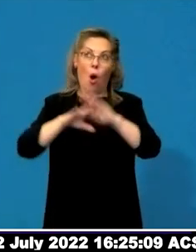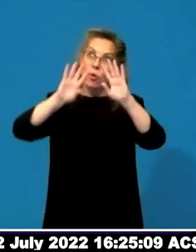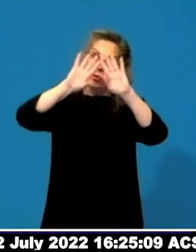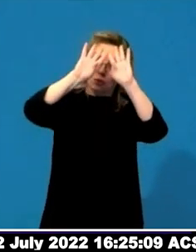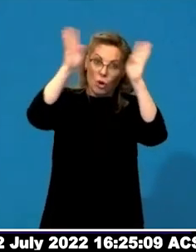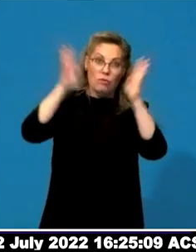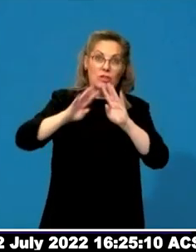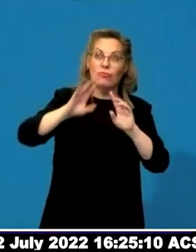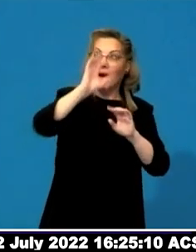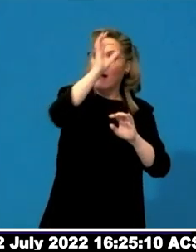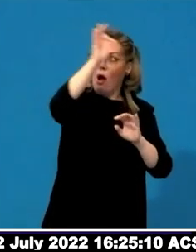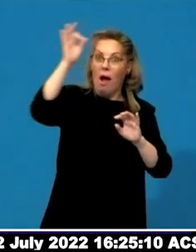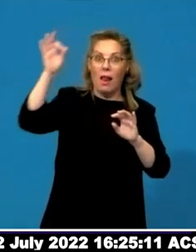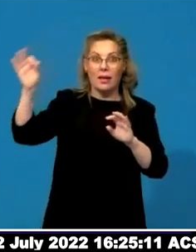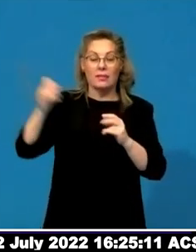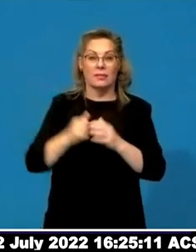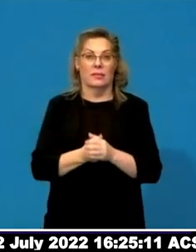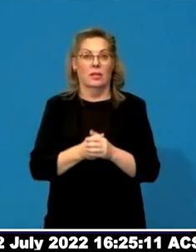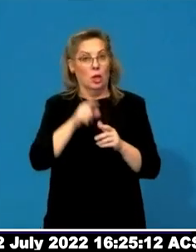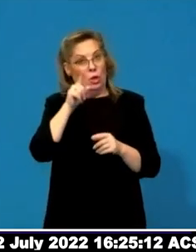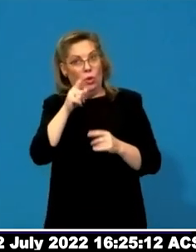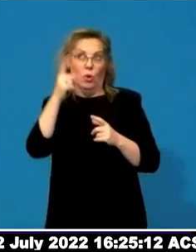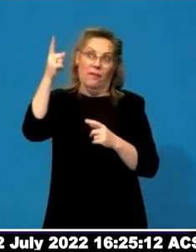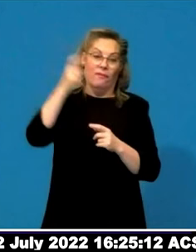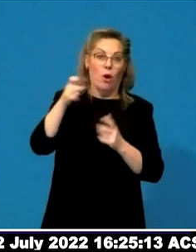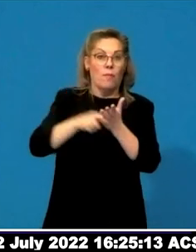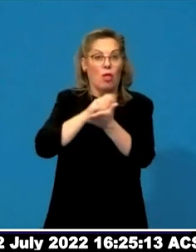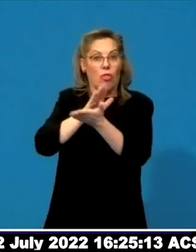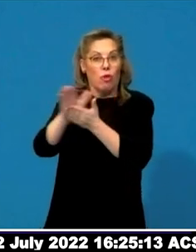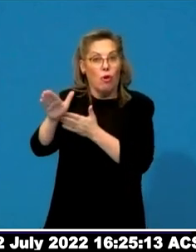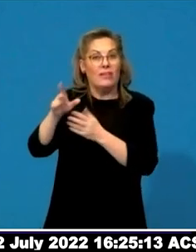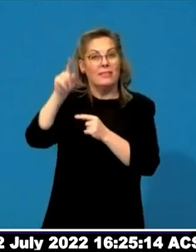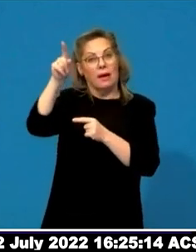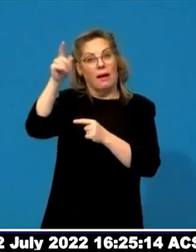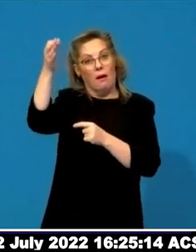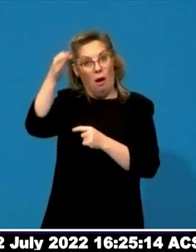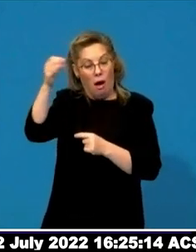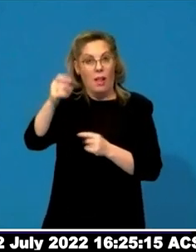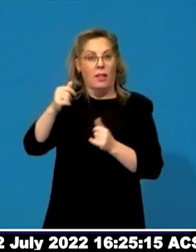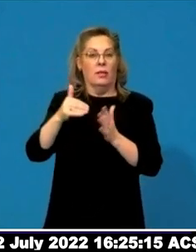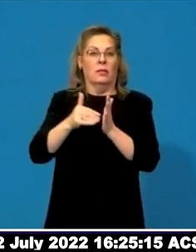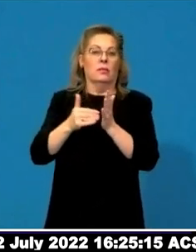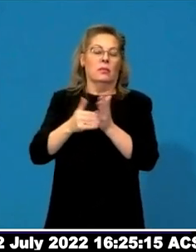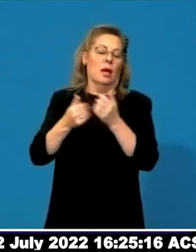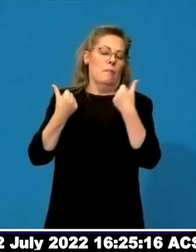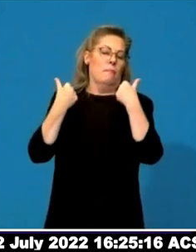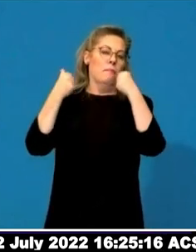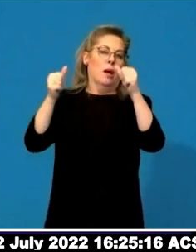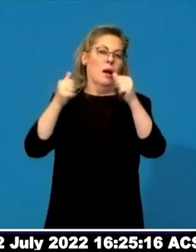because you have obviously come from there, and we have now heard evidence from people from Thursday Island; yourself.